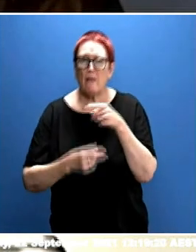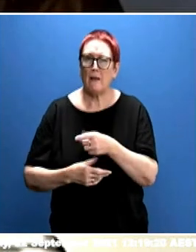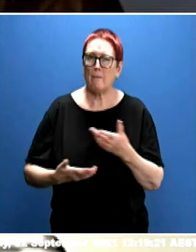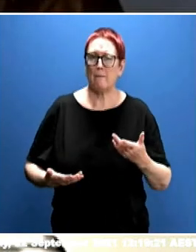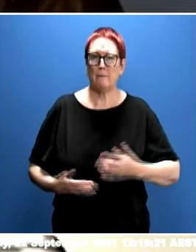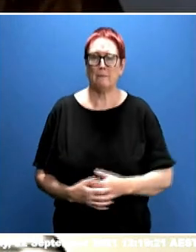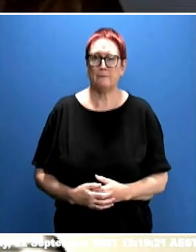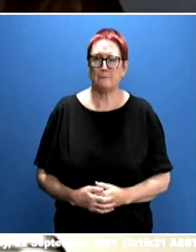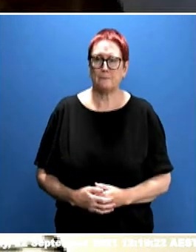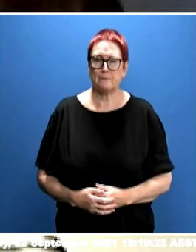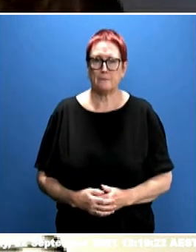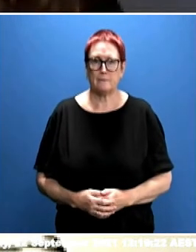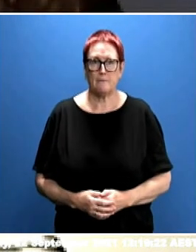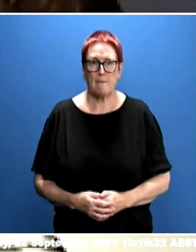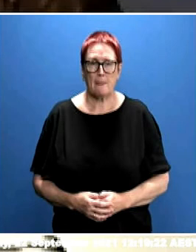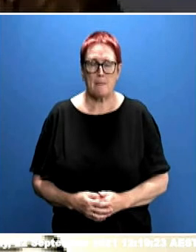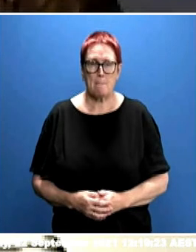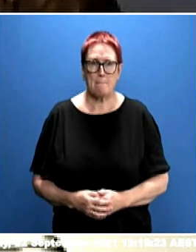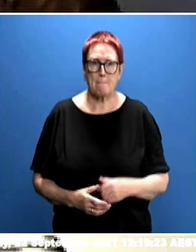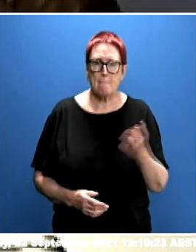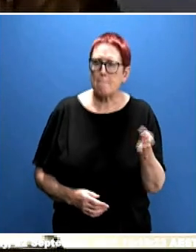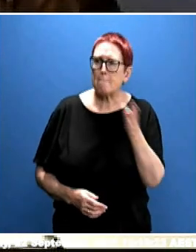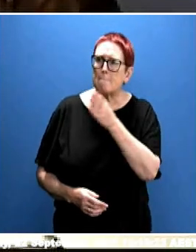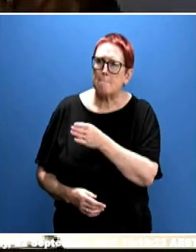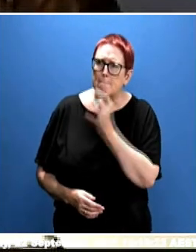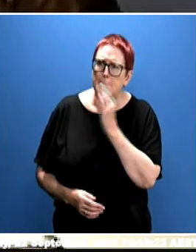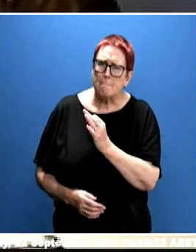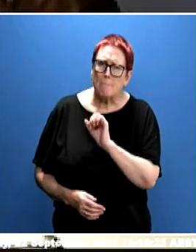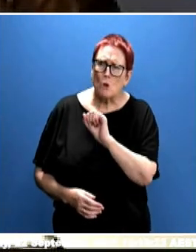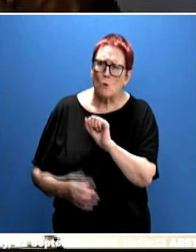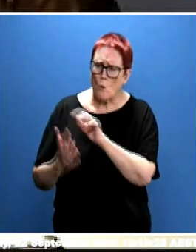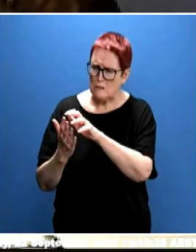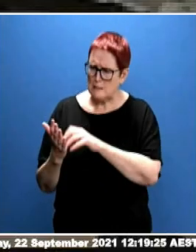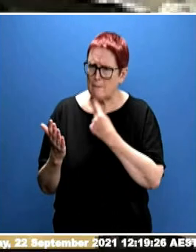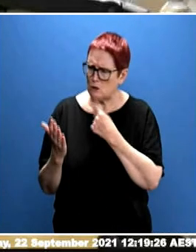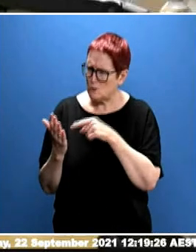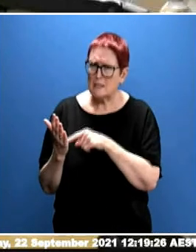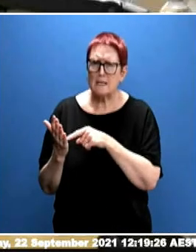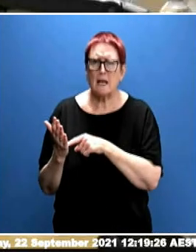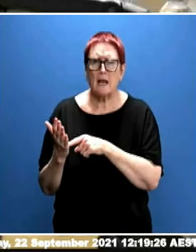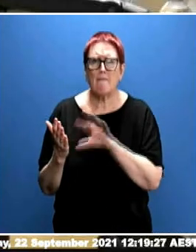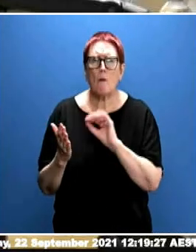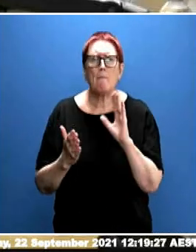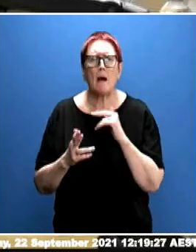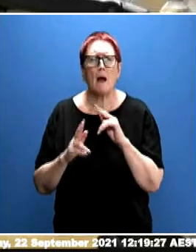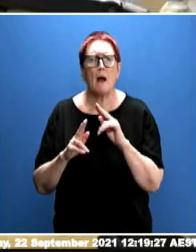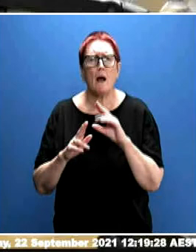Ms Barter, can I ask you about that? In your statement you've talked about, from the inquest you've involved with,